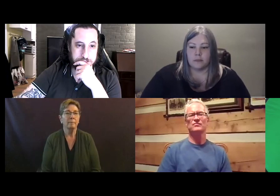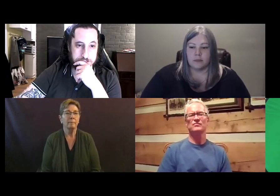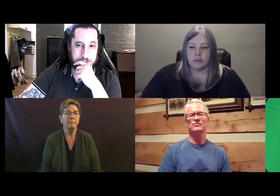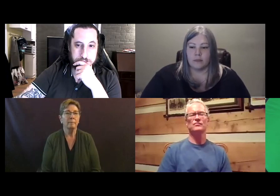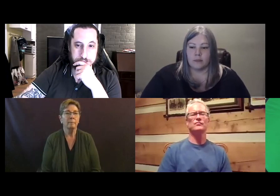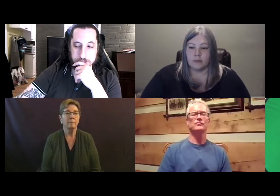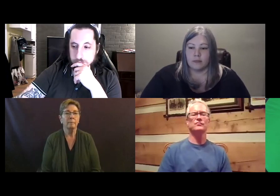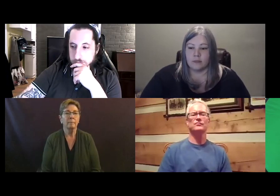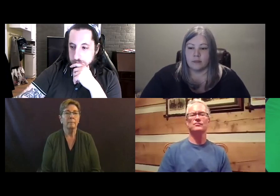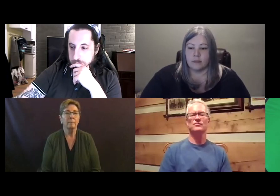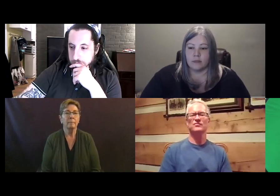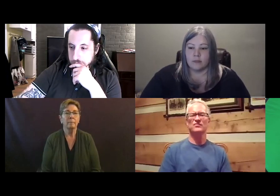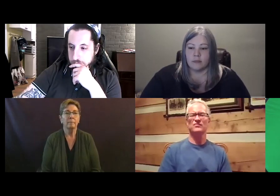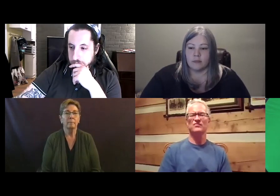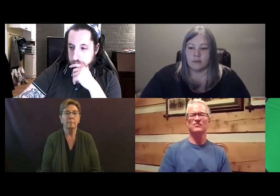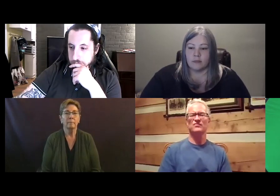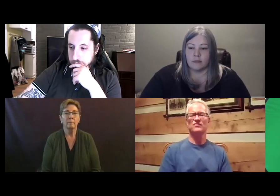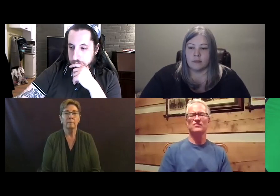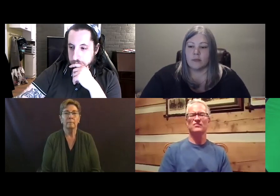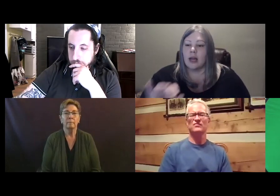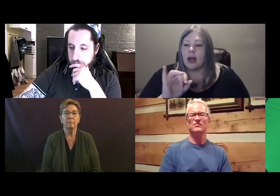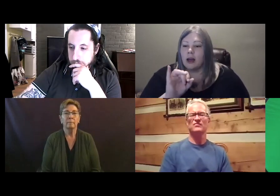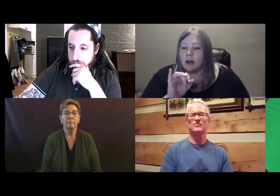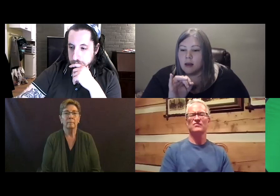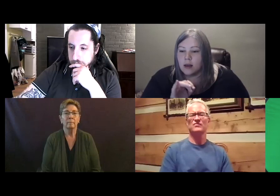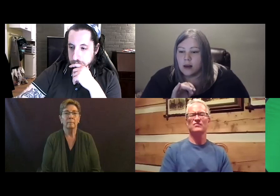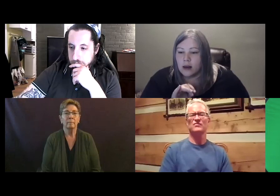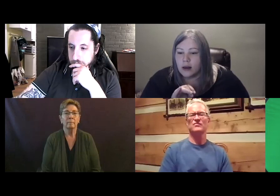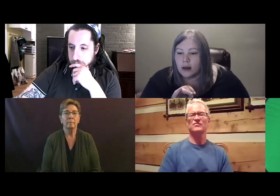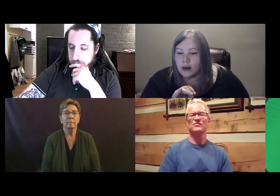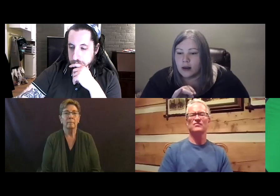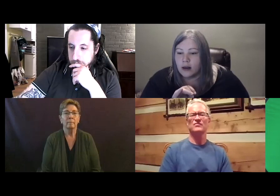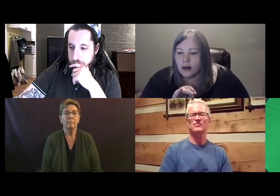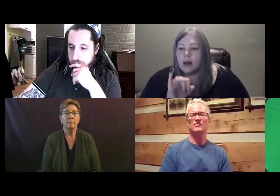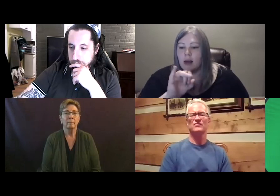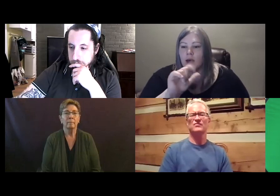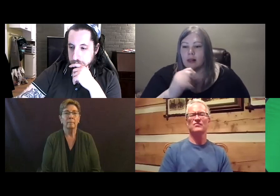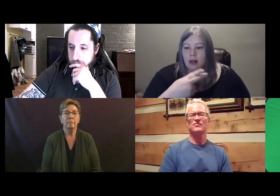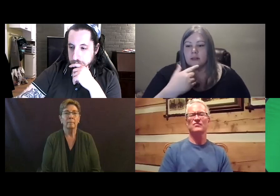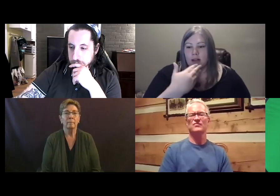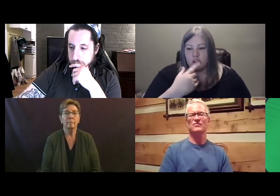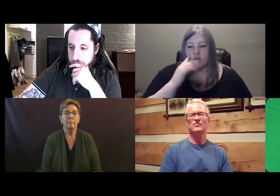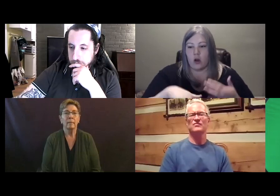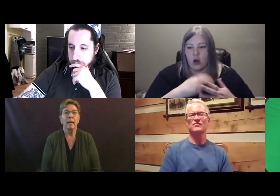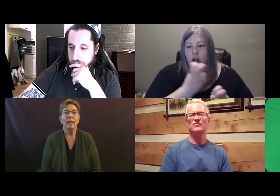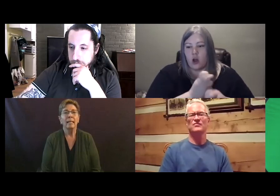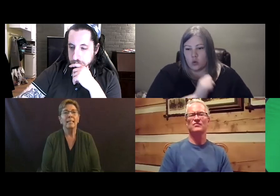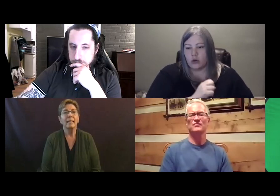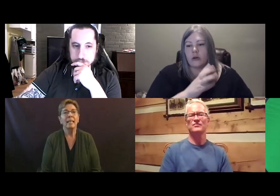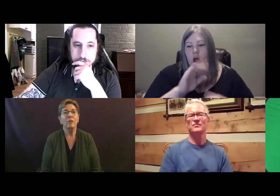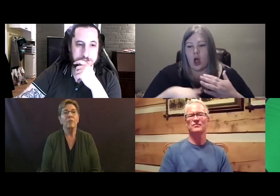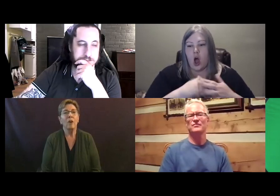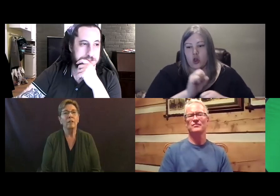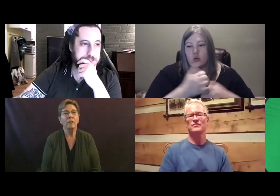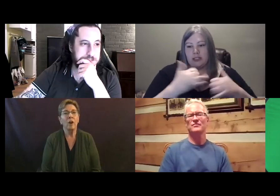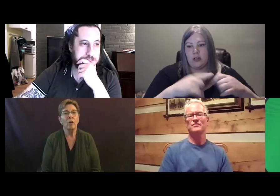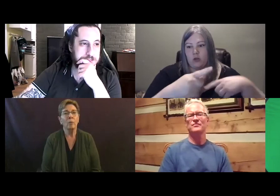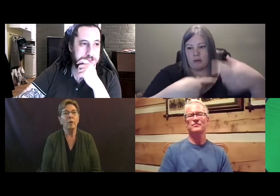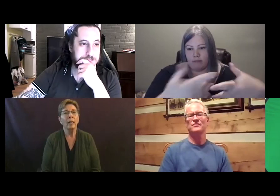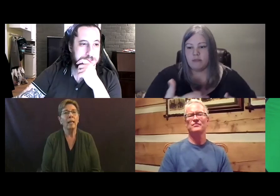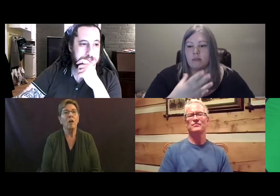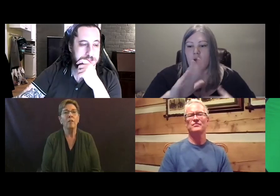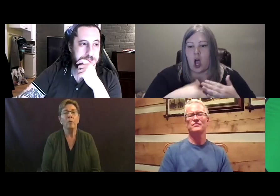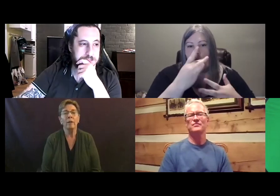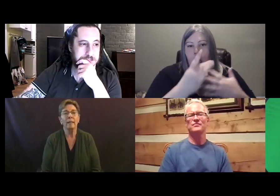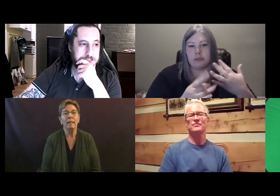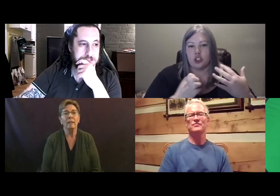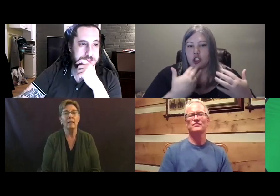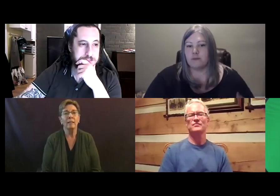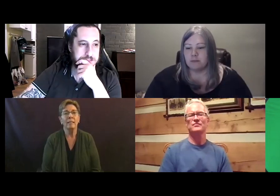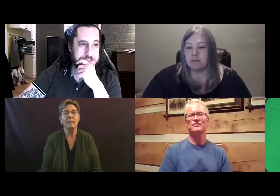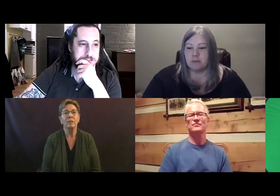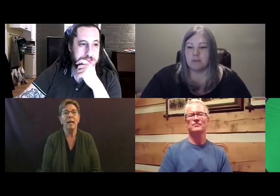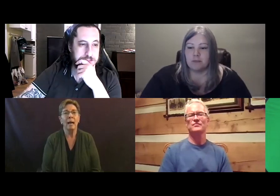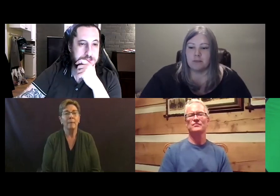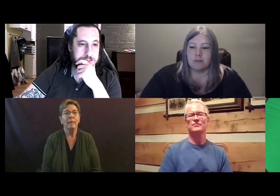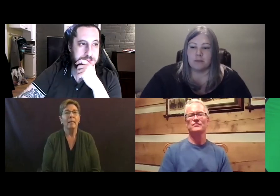Ilah said thank you for all of your hard work and all the work that's still to come.